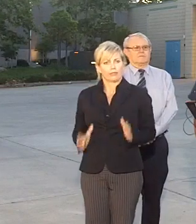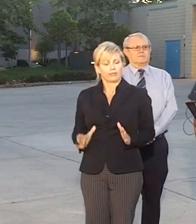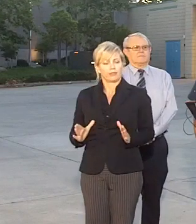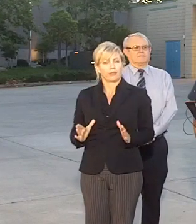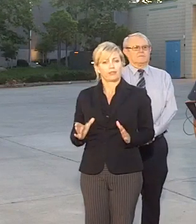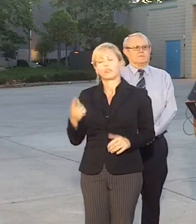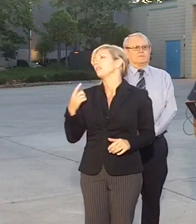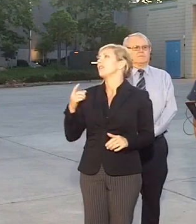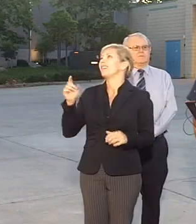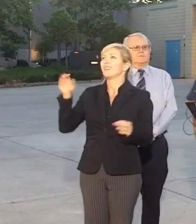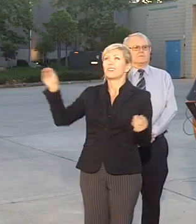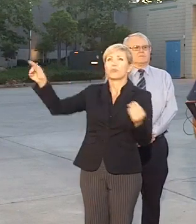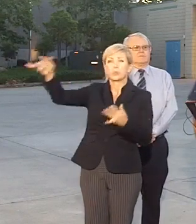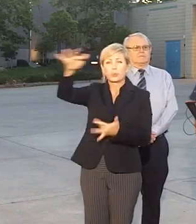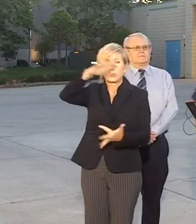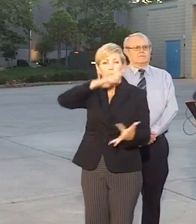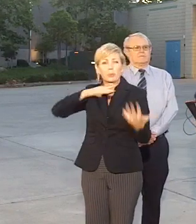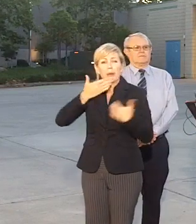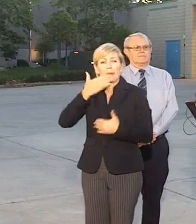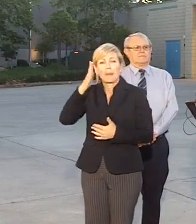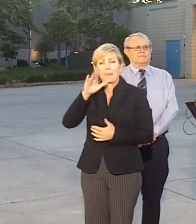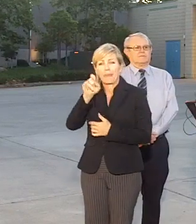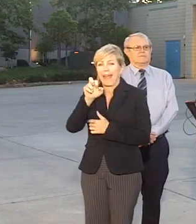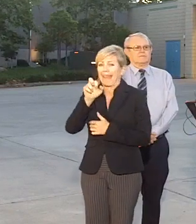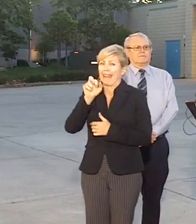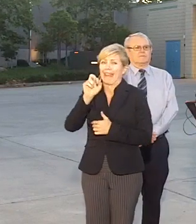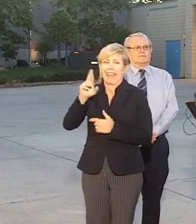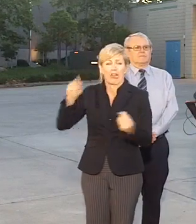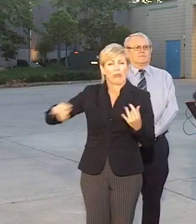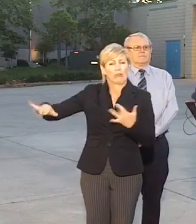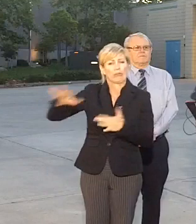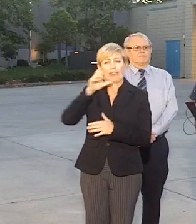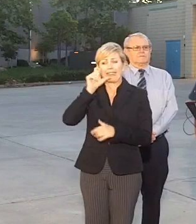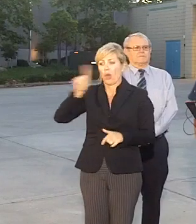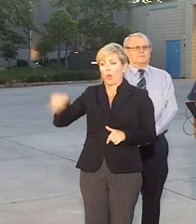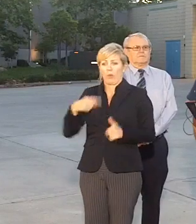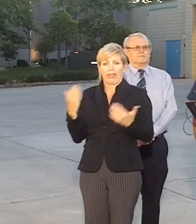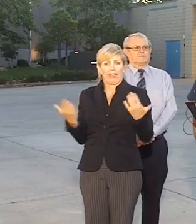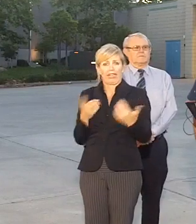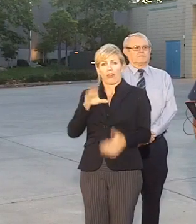air quality it's not just the Carlsbad event it's it's a regional event we have plenty of